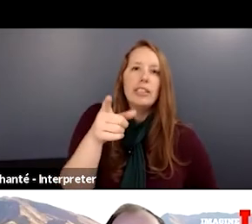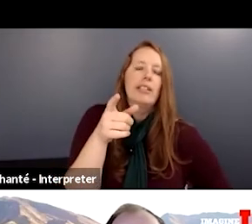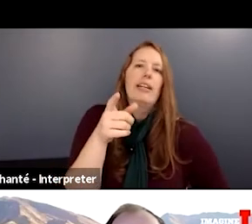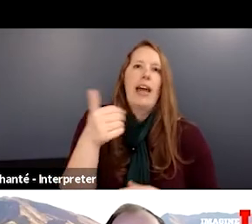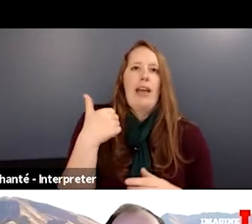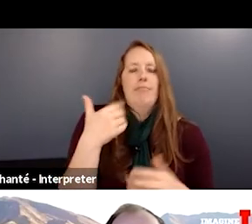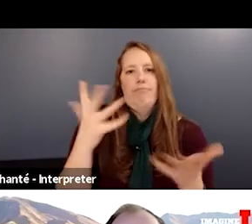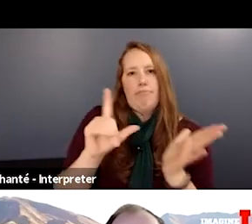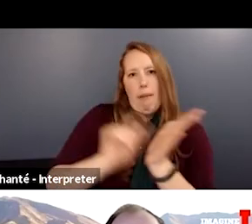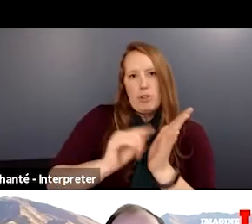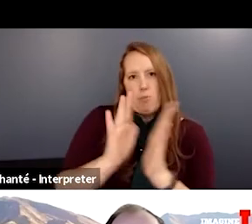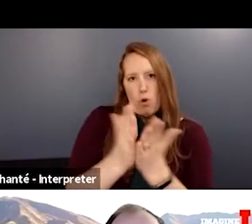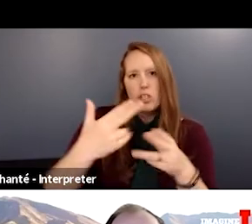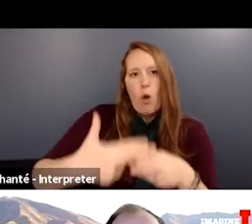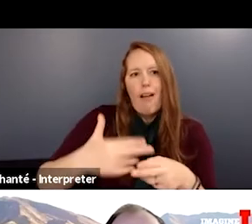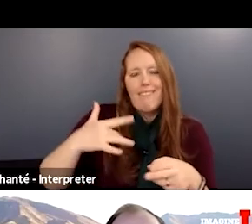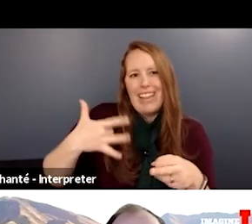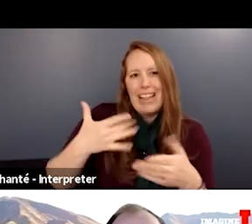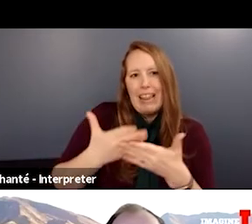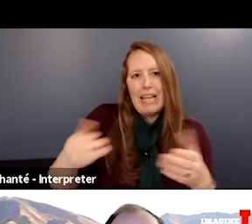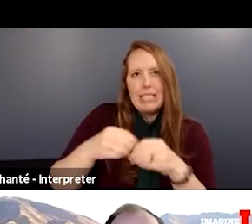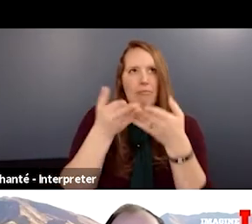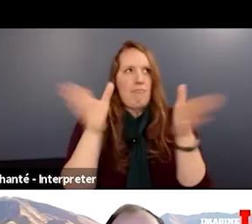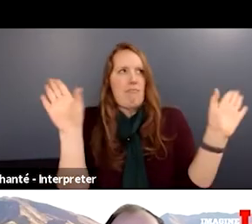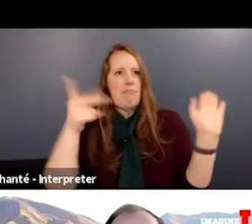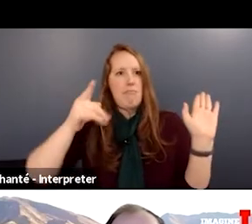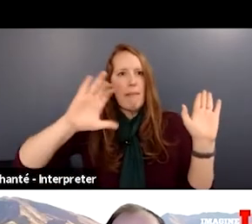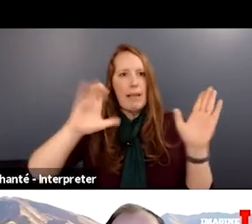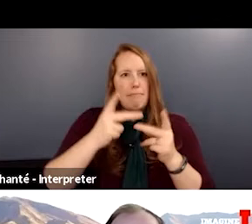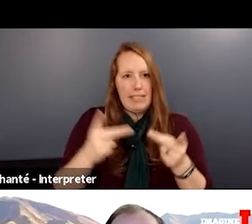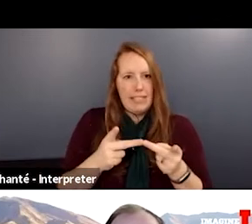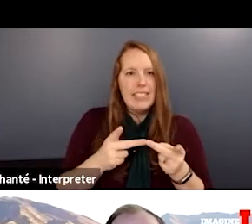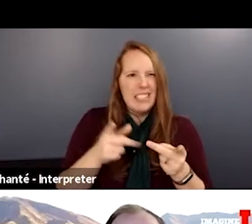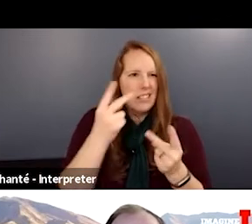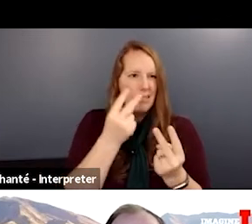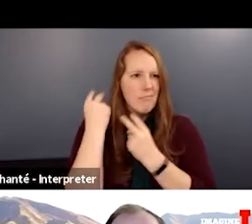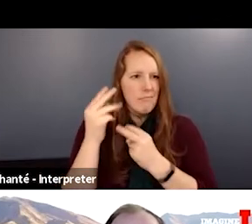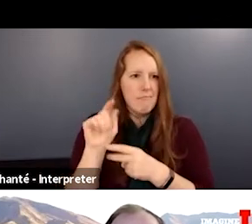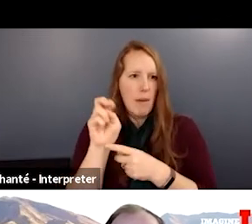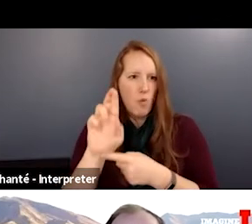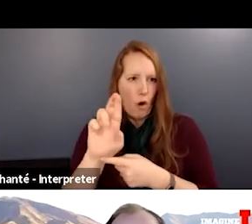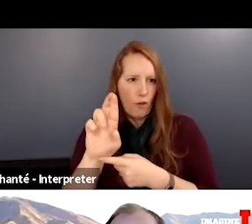which is a memoir on mental illness; several short stories, and lots of reviews.